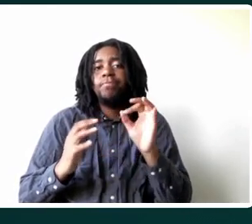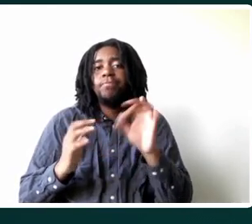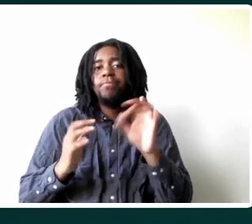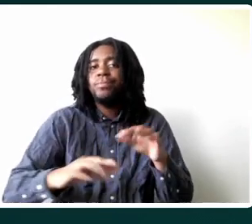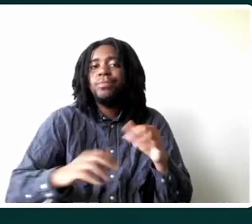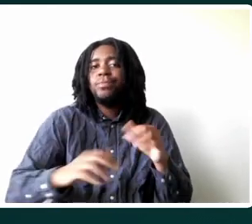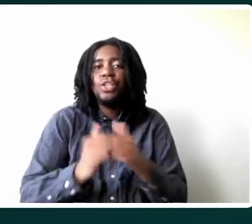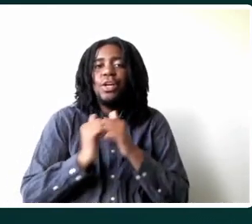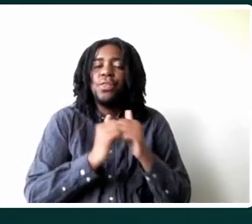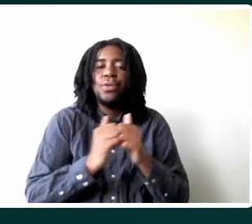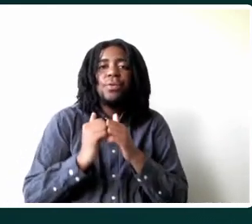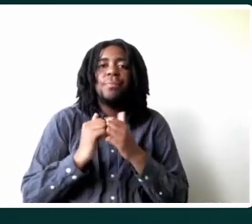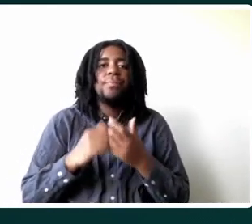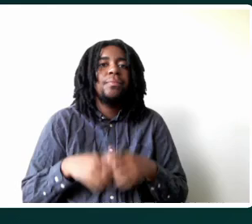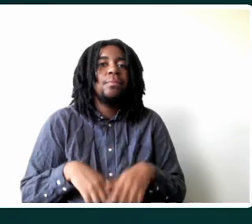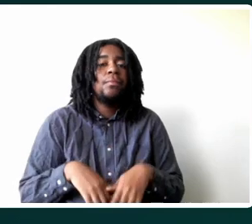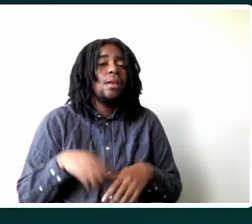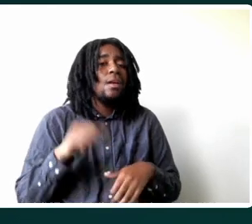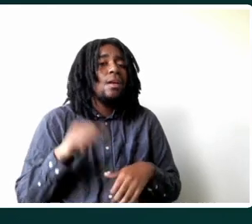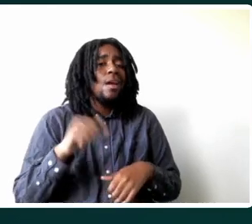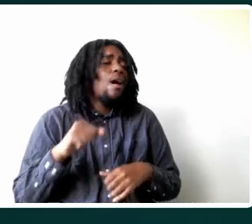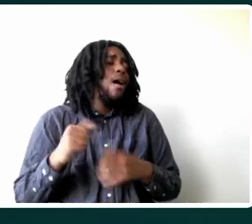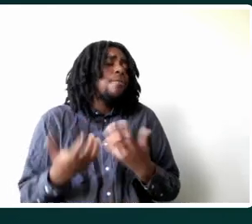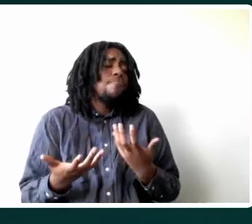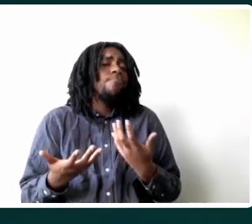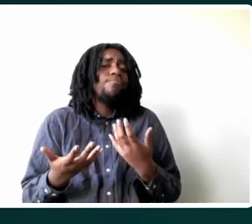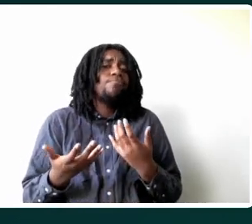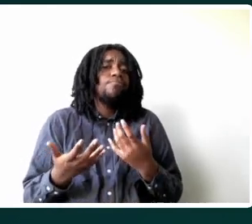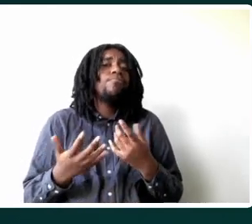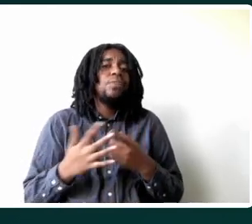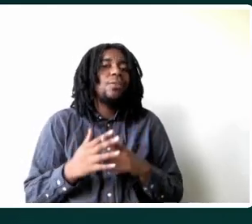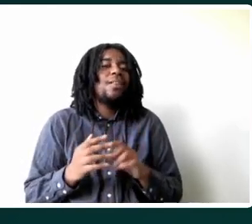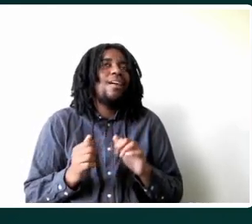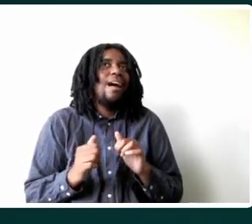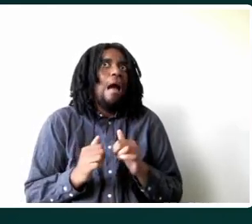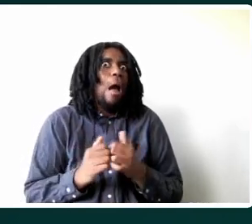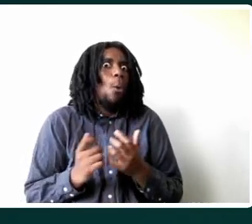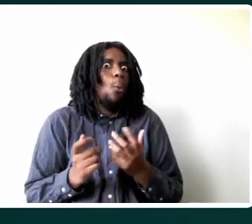kind of starts with, you know, well, how are we going to do this and as a group, right? Then we